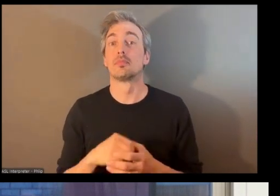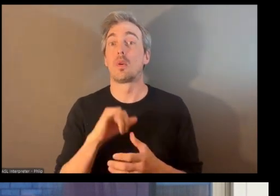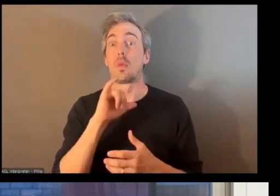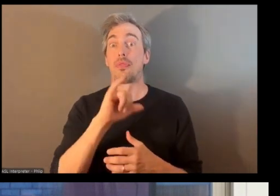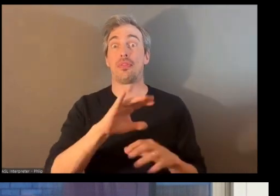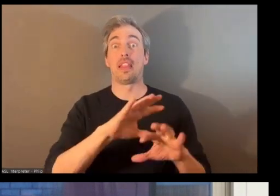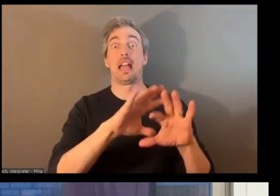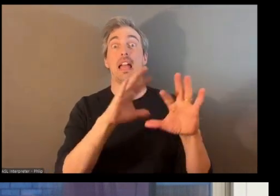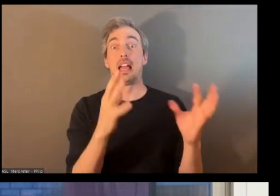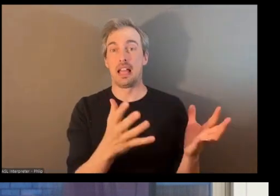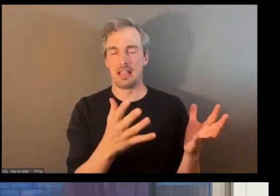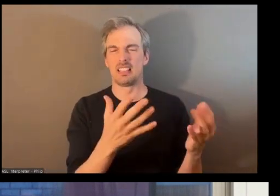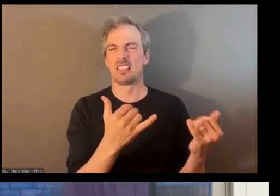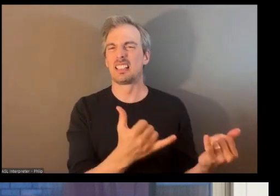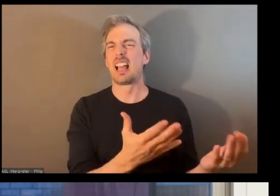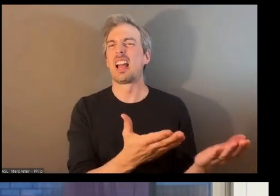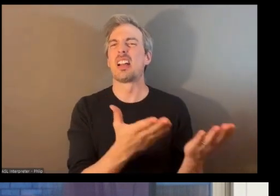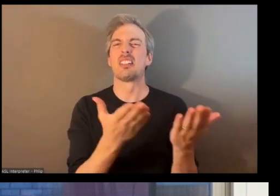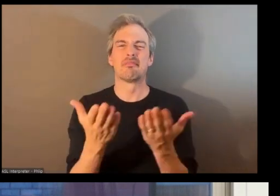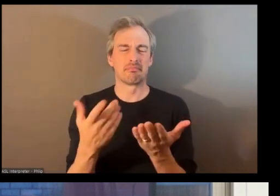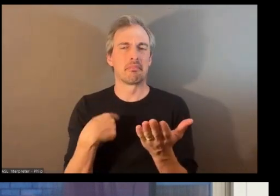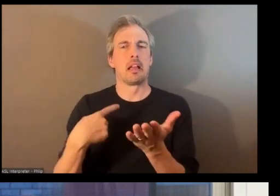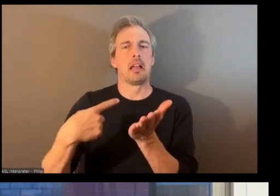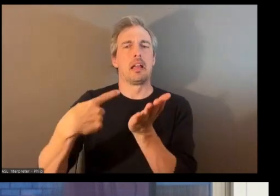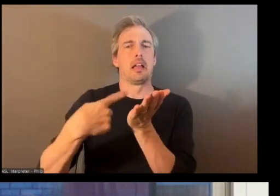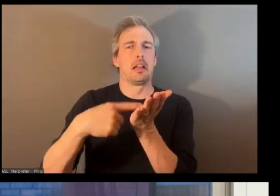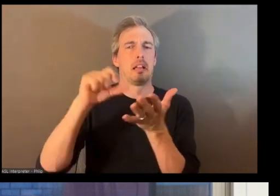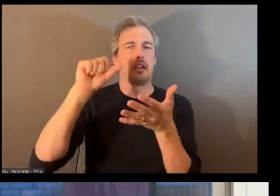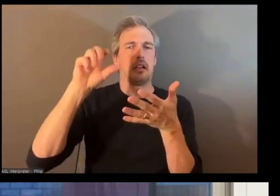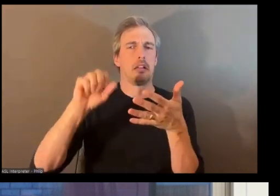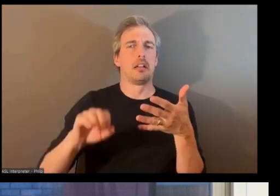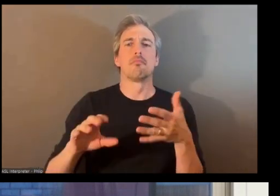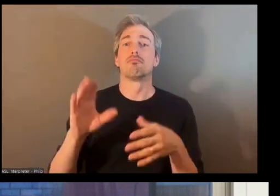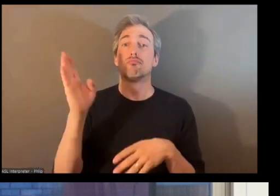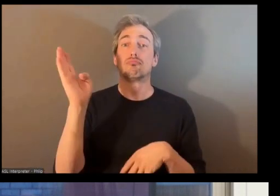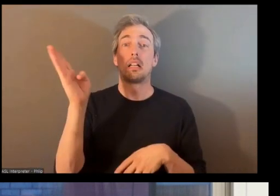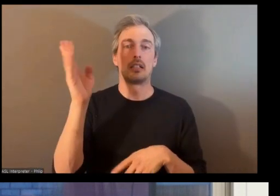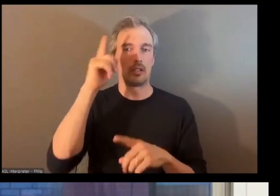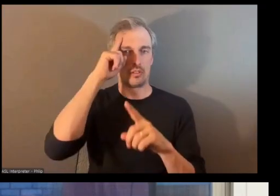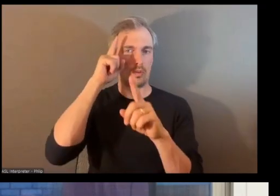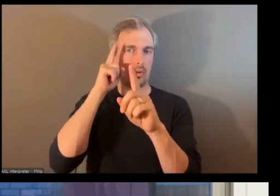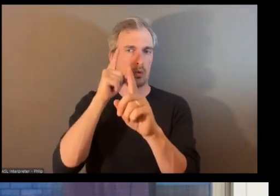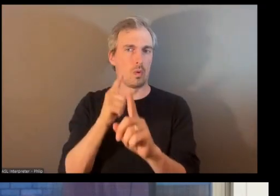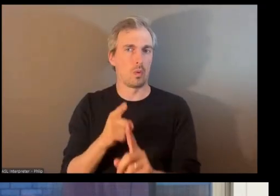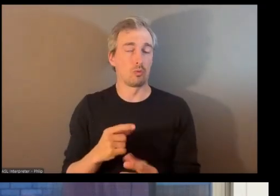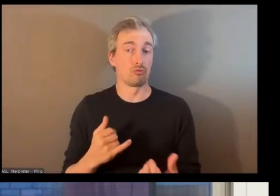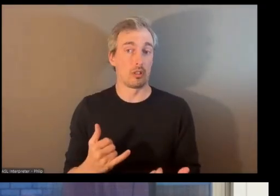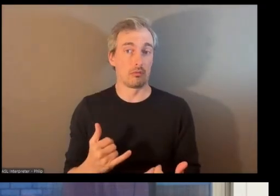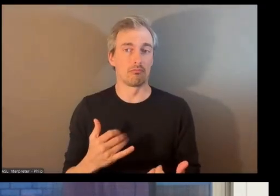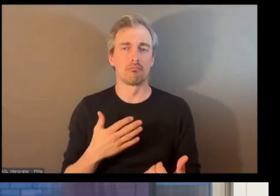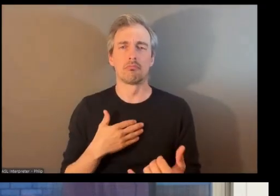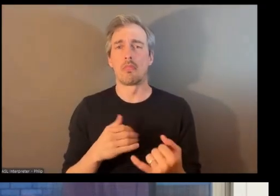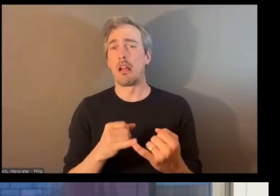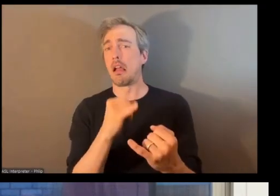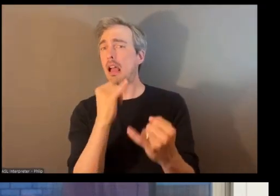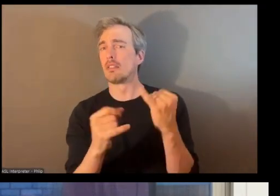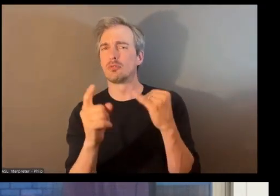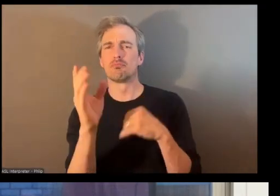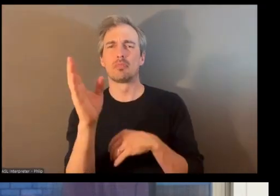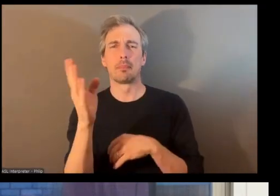So by the end, I hope that you'll walk out of here knowing more about writing clear, respectful, and intuitive content.